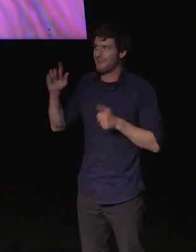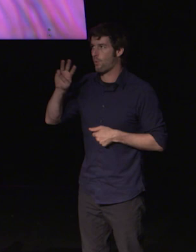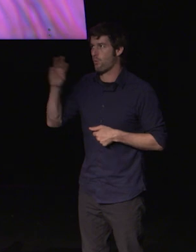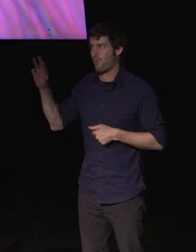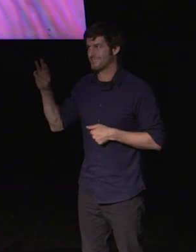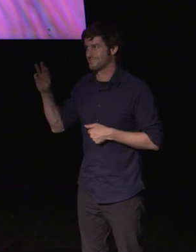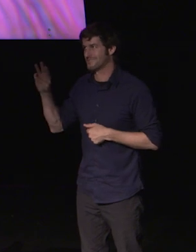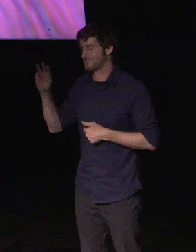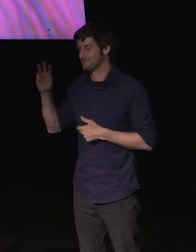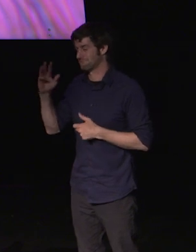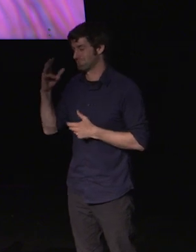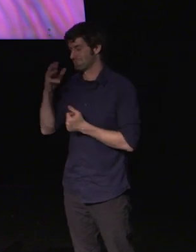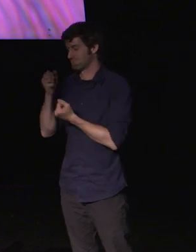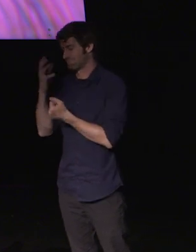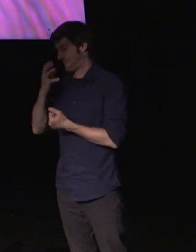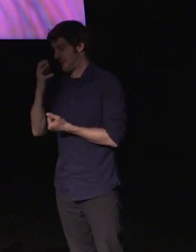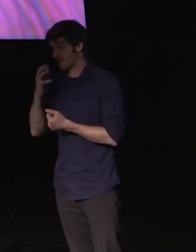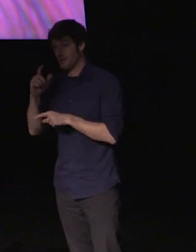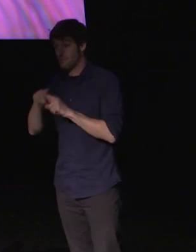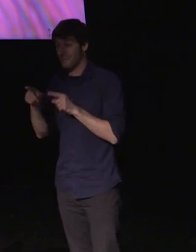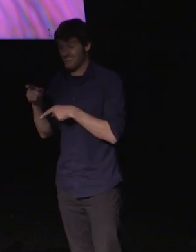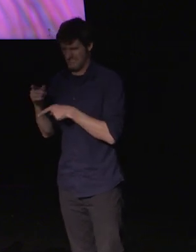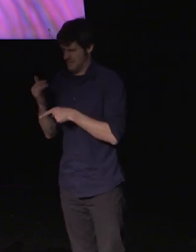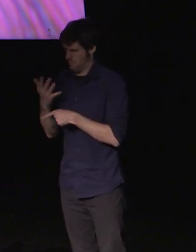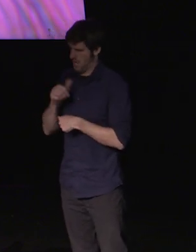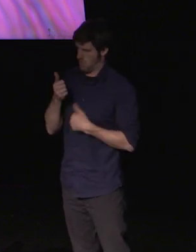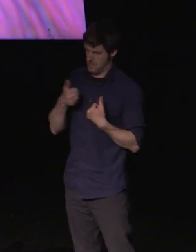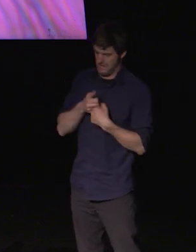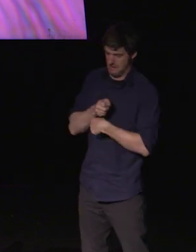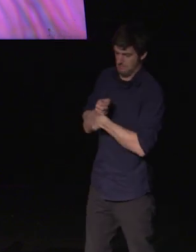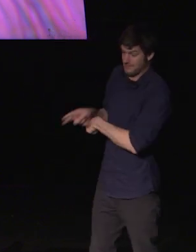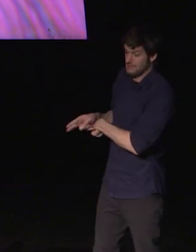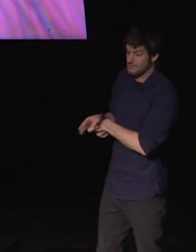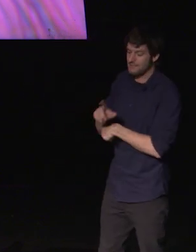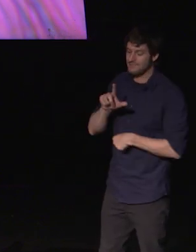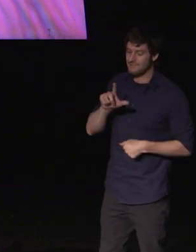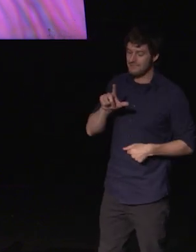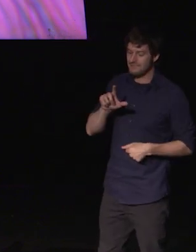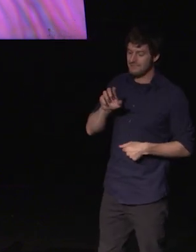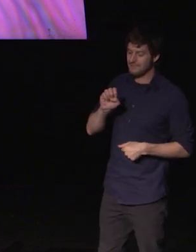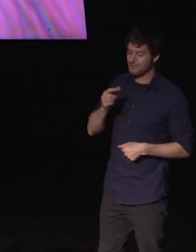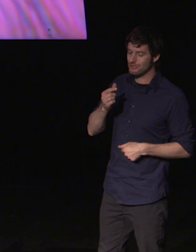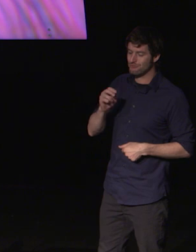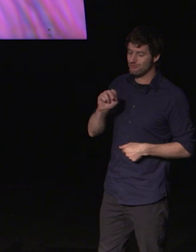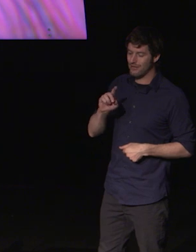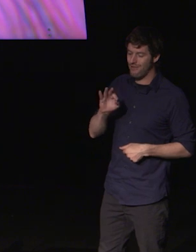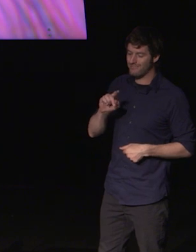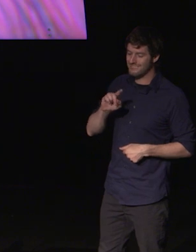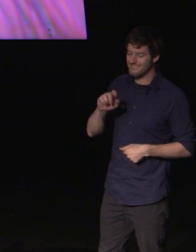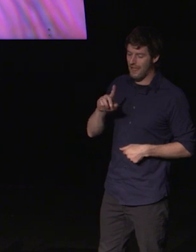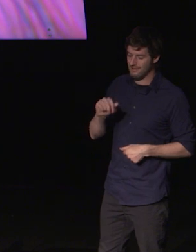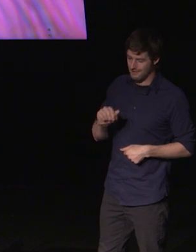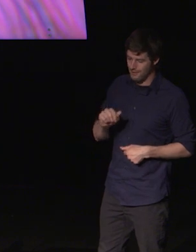But it has now been at trumped by The Legend of Zelda: Breath of the Wild. Yeah. JESSE LAUGHS It's a game... It was my first